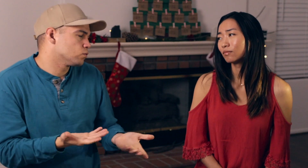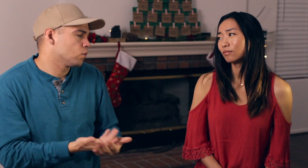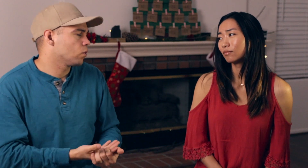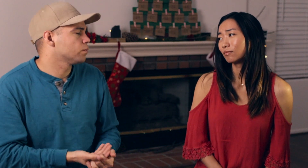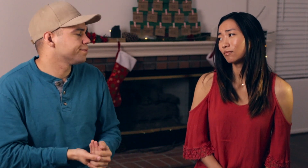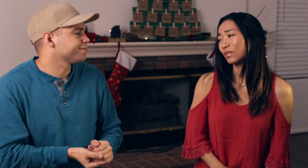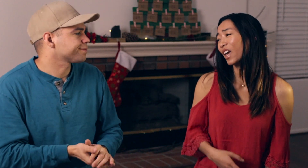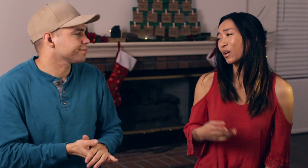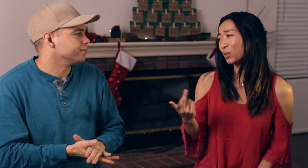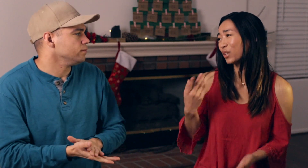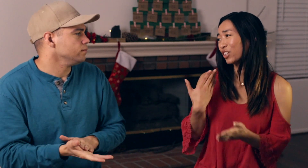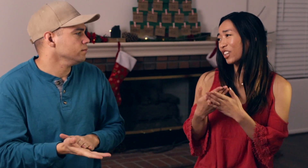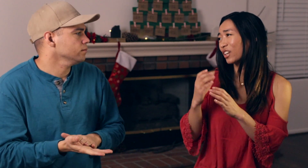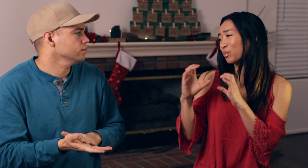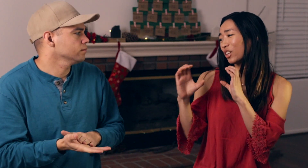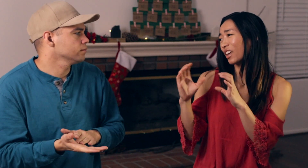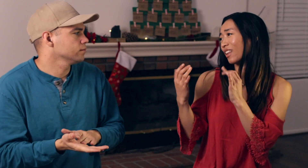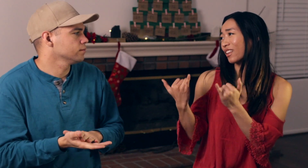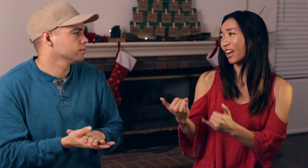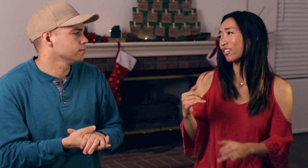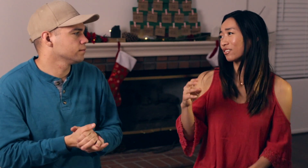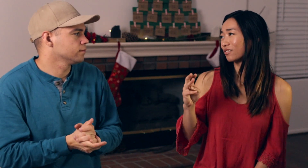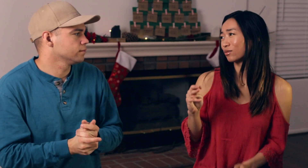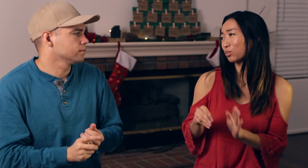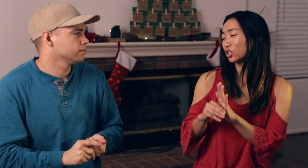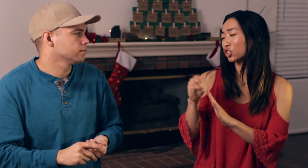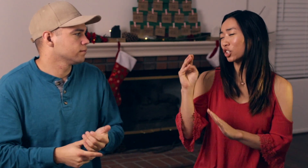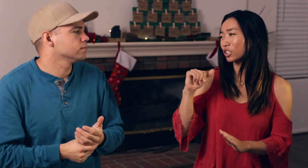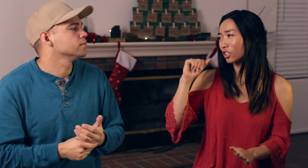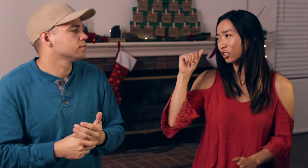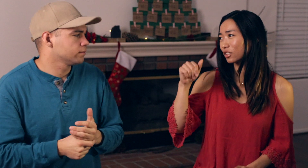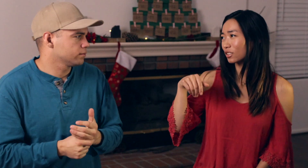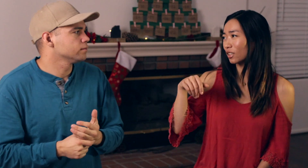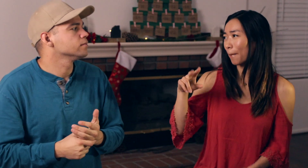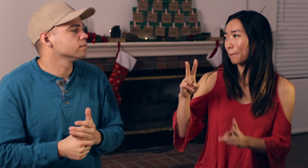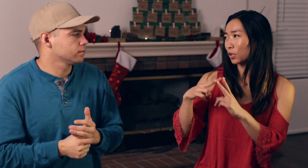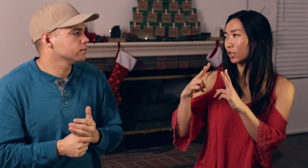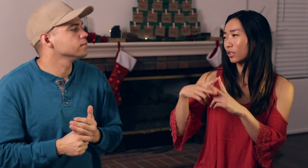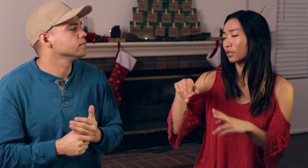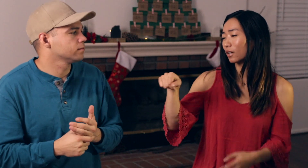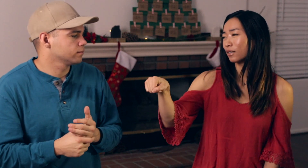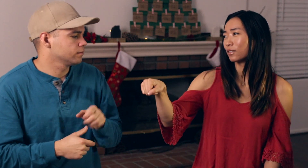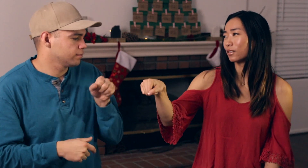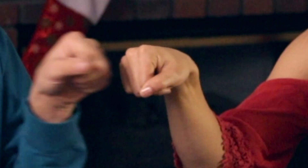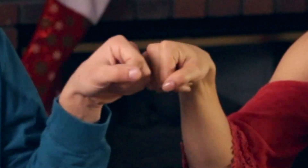yeah we're good at communicating now. Mature, adult couple